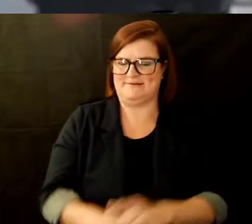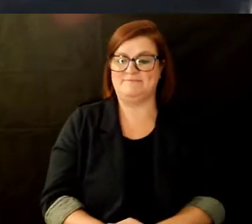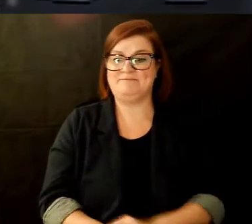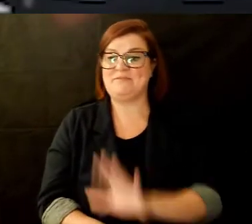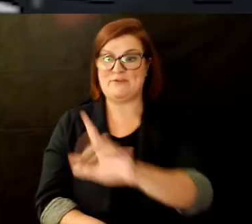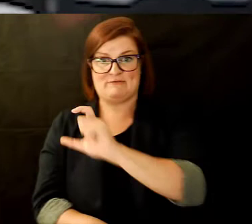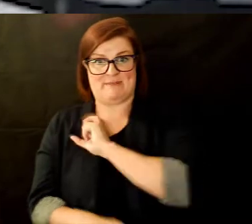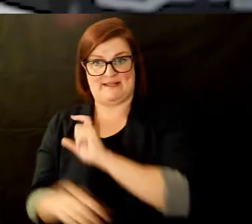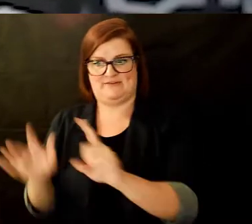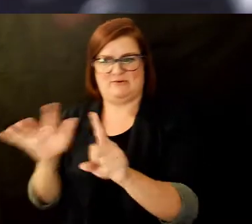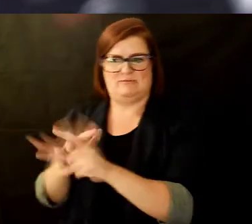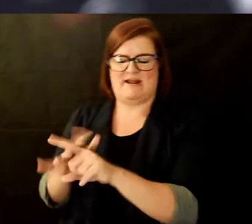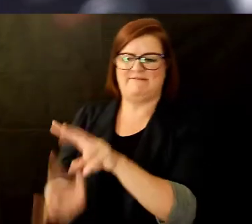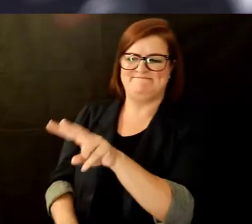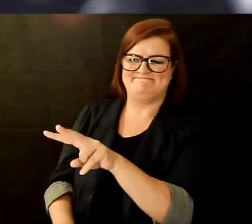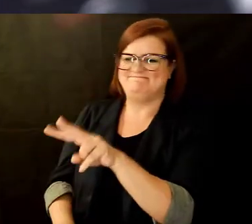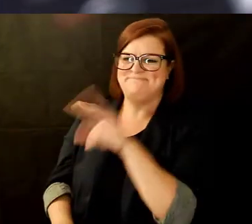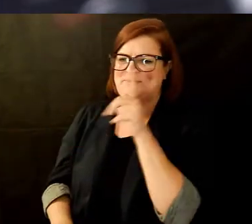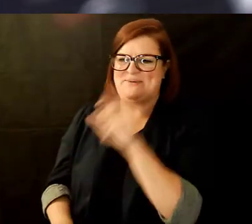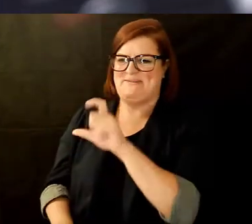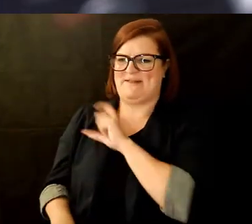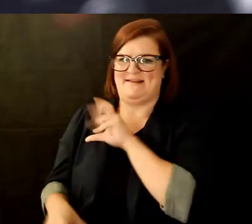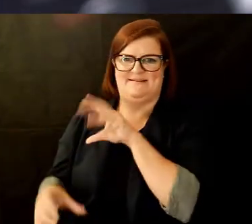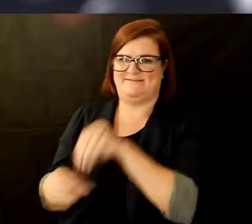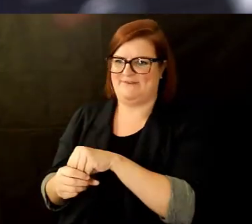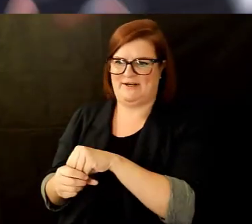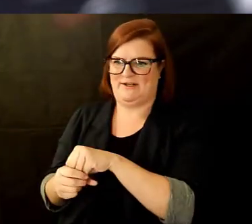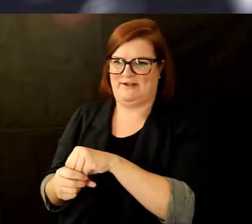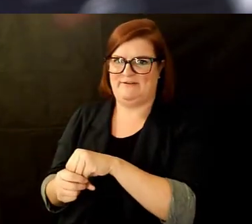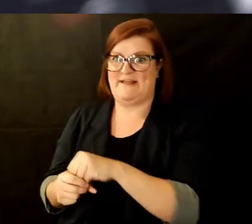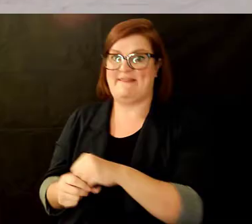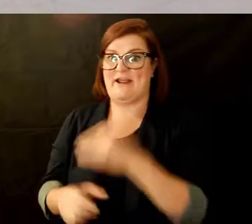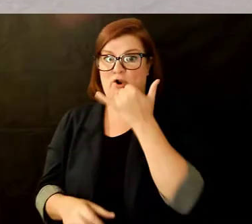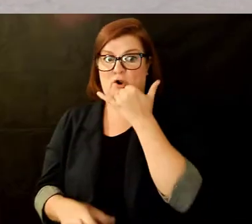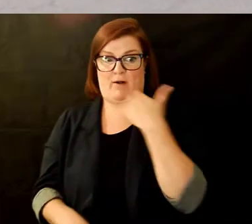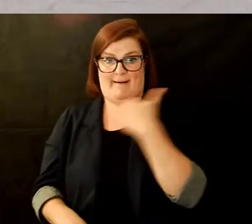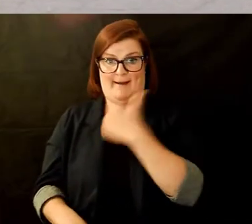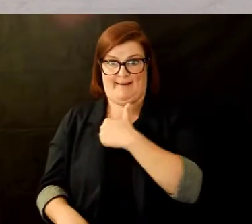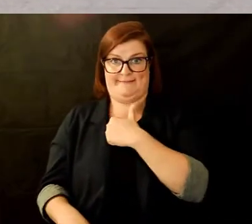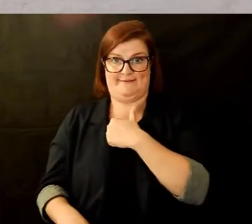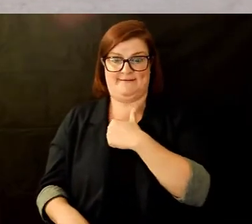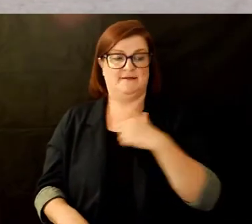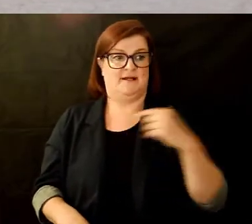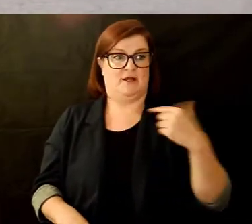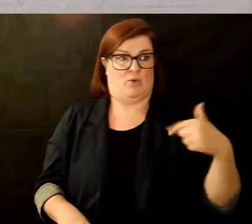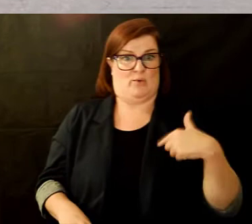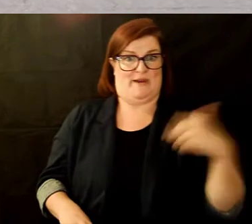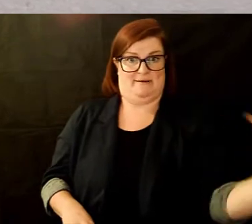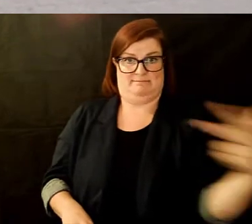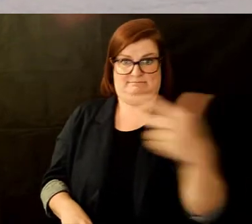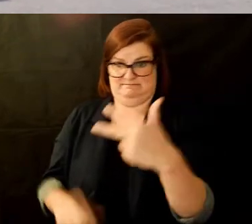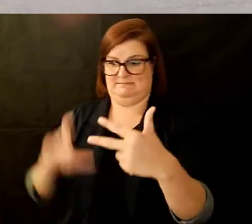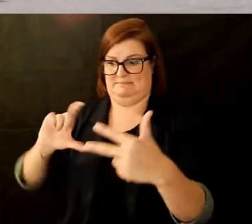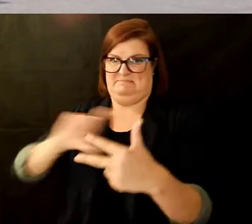this issue doesn't really require a police officer, and radio the STAR van, and we come over, and that officer can leave and go make it